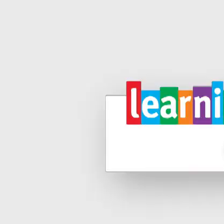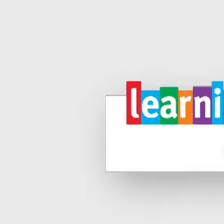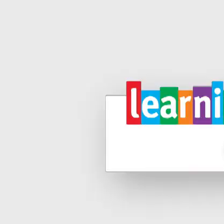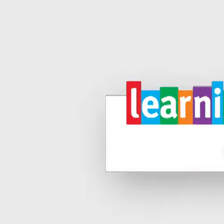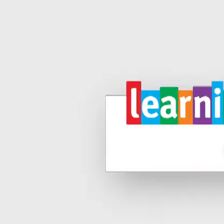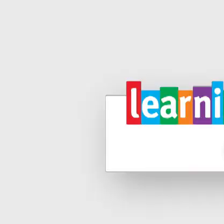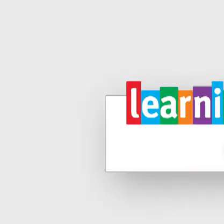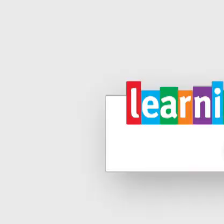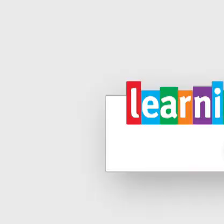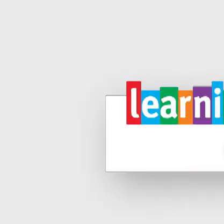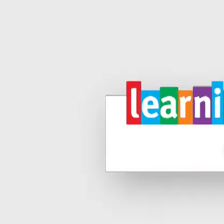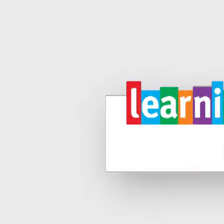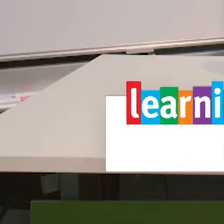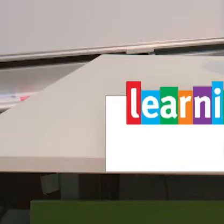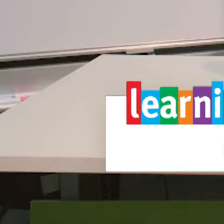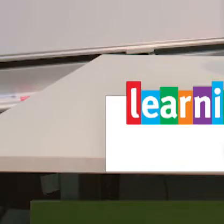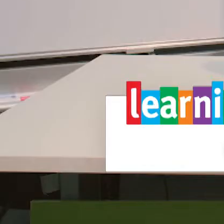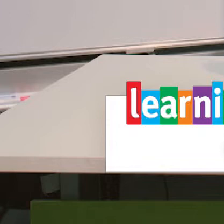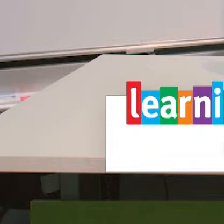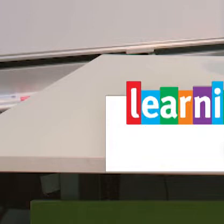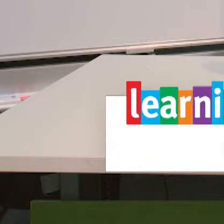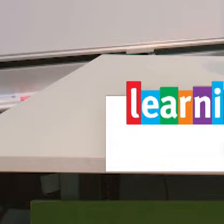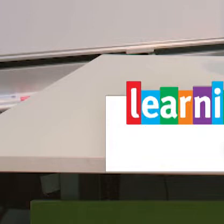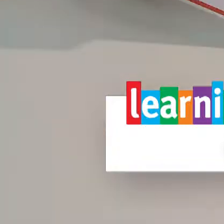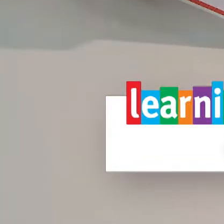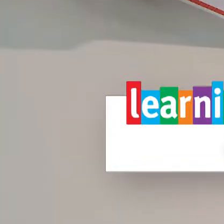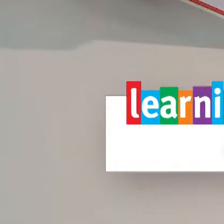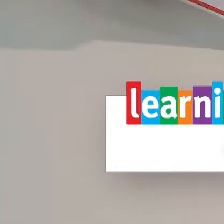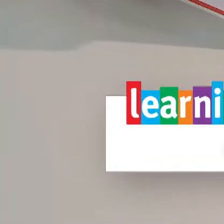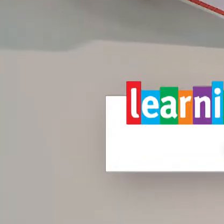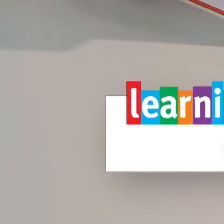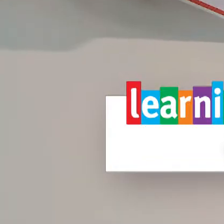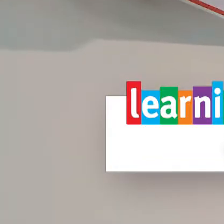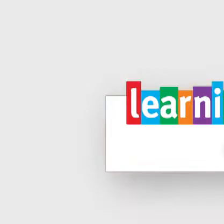and how to explain yourself clearly. In maths, we'll solve some fraction problems,